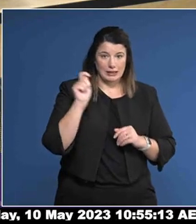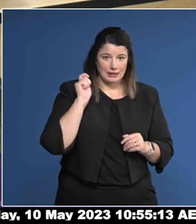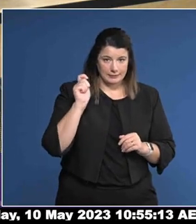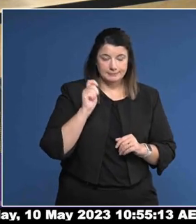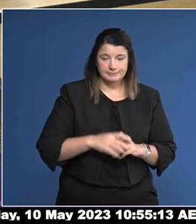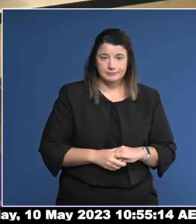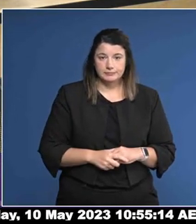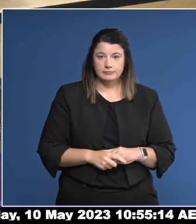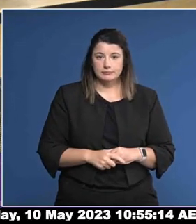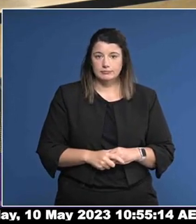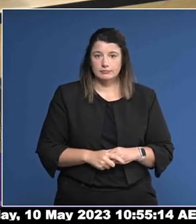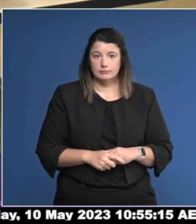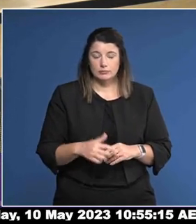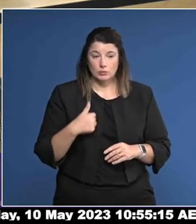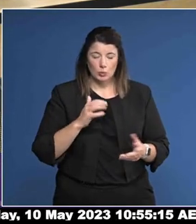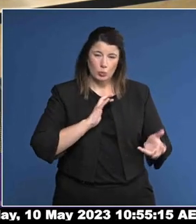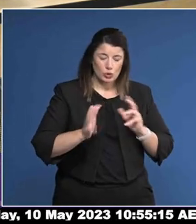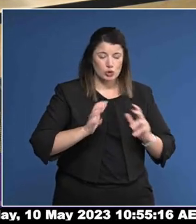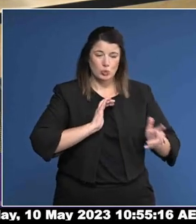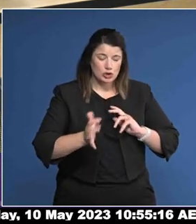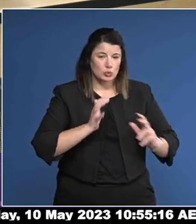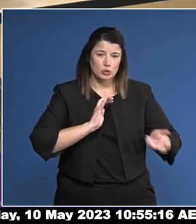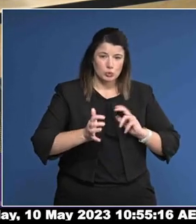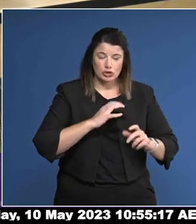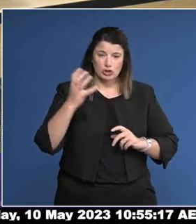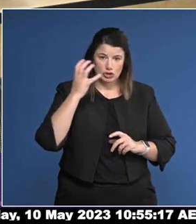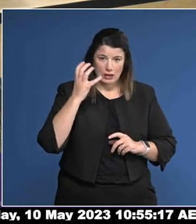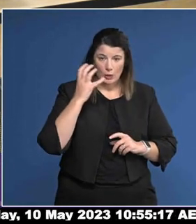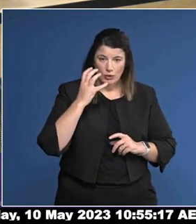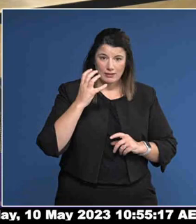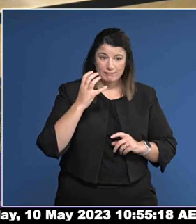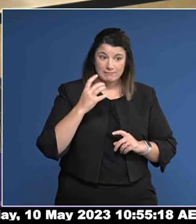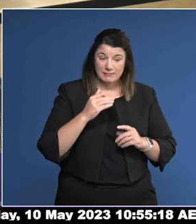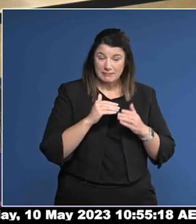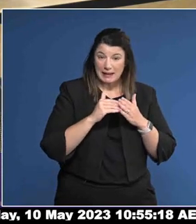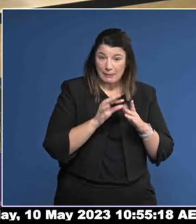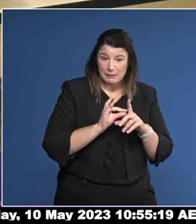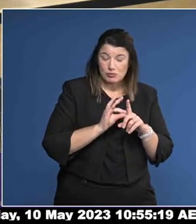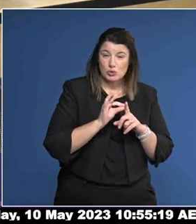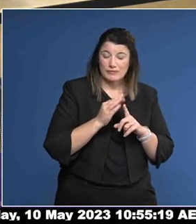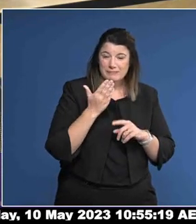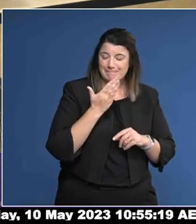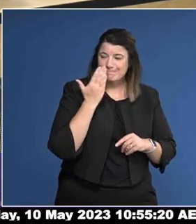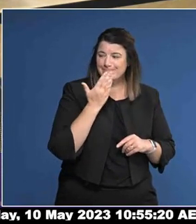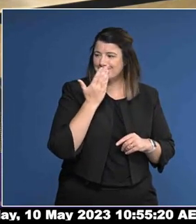We have been washing it and giving him showers and it helps, but the smell of urine